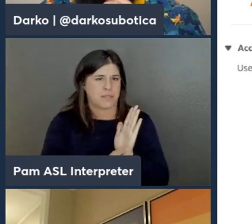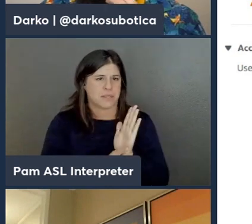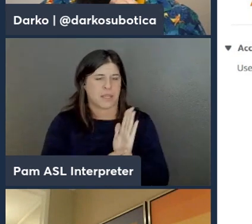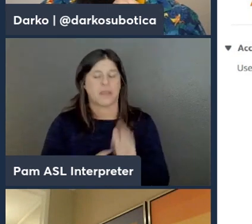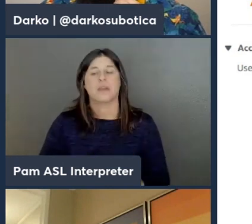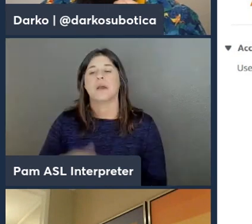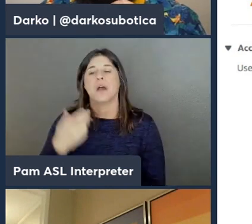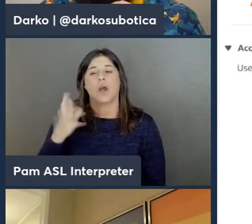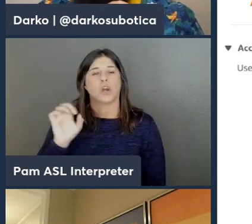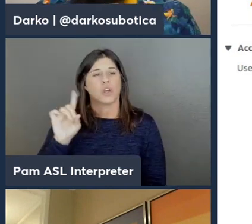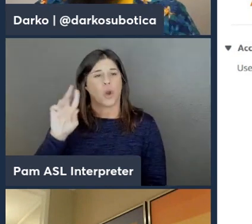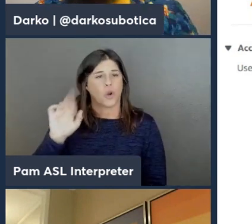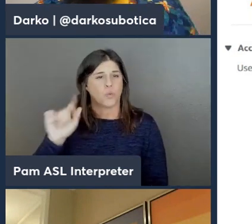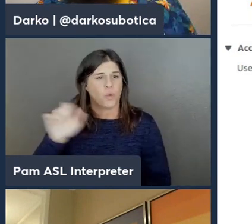is applied at runtime,